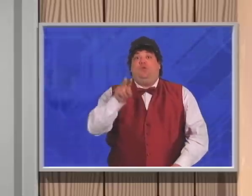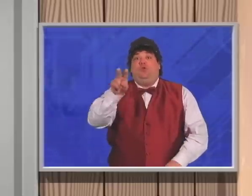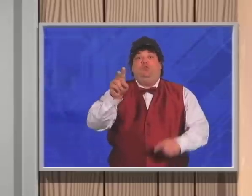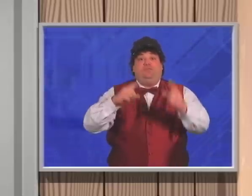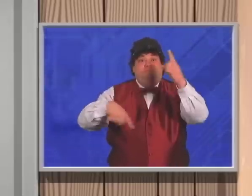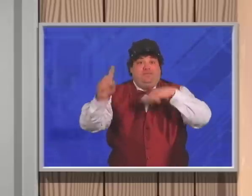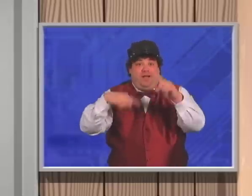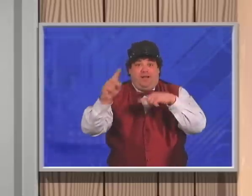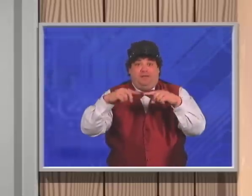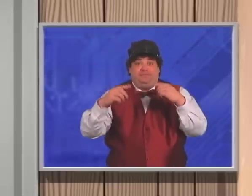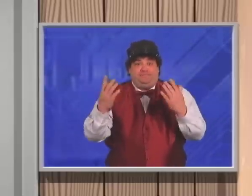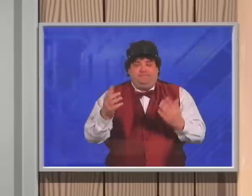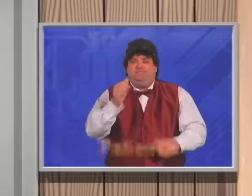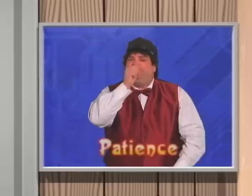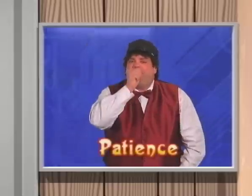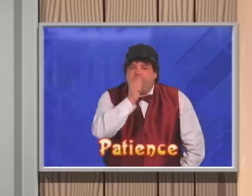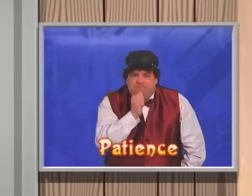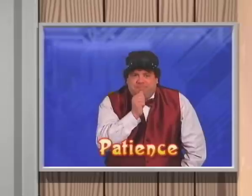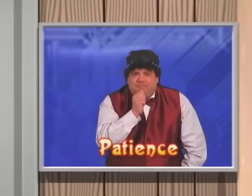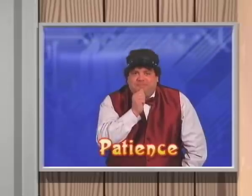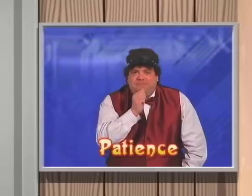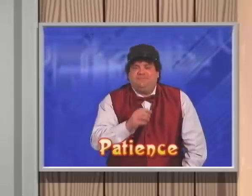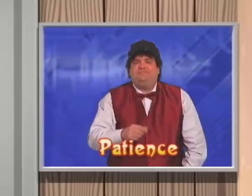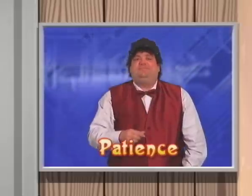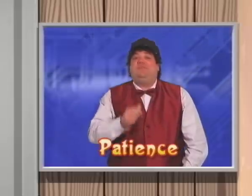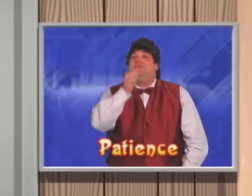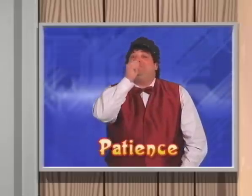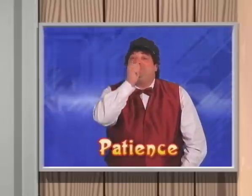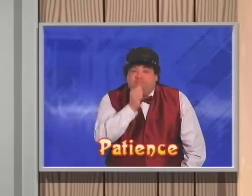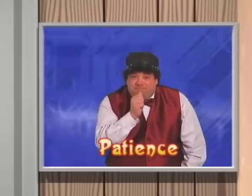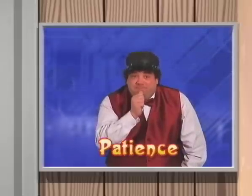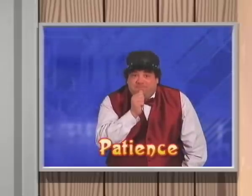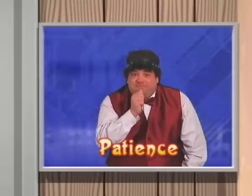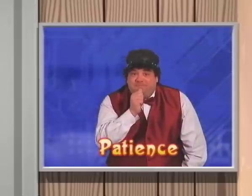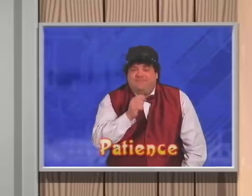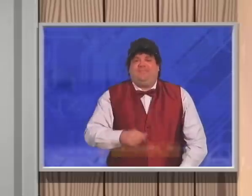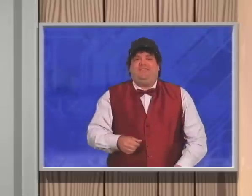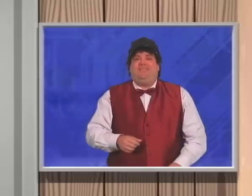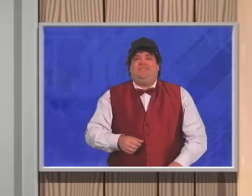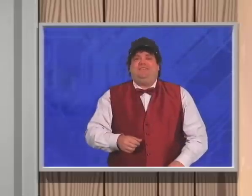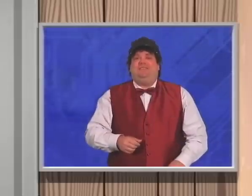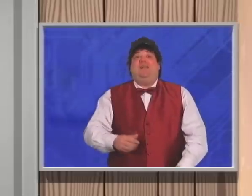PATIENCE.